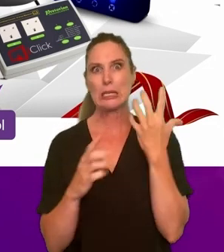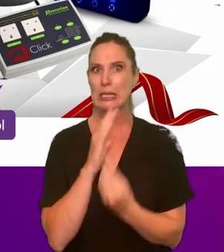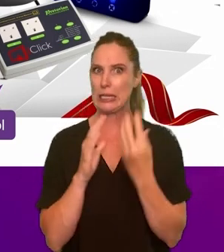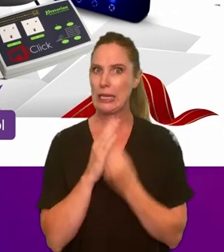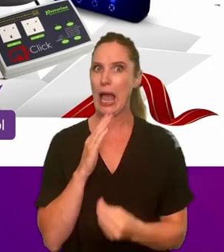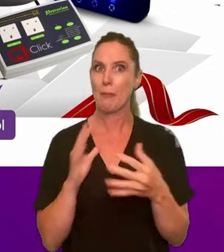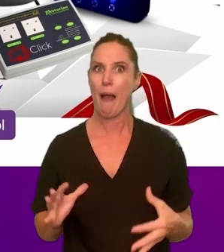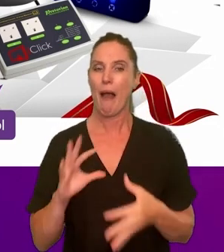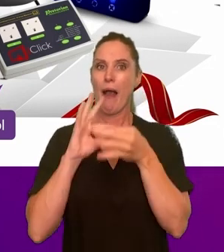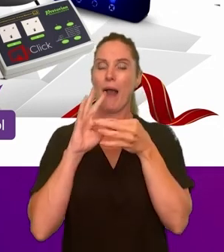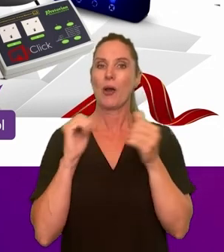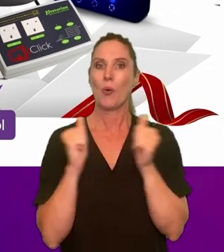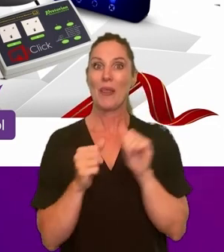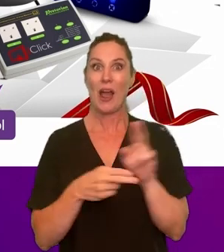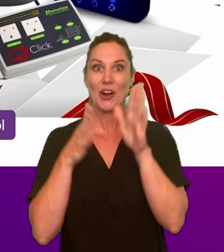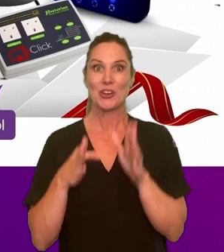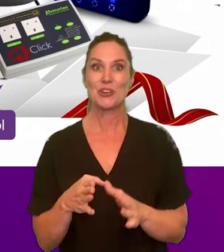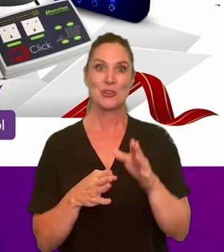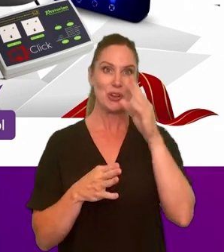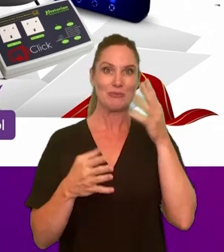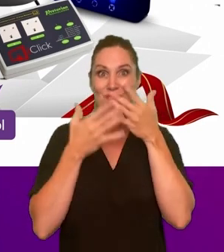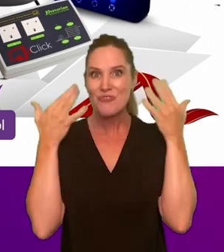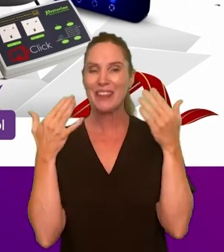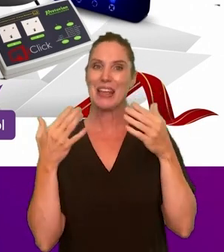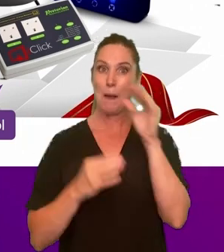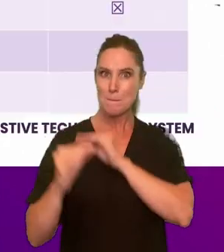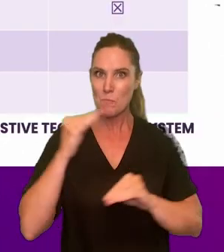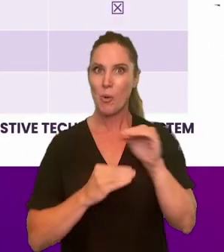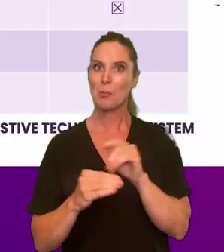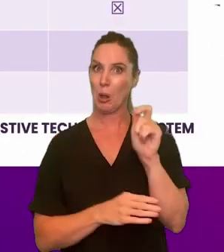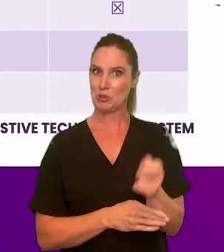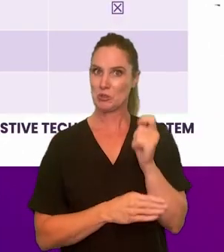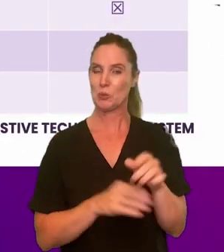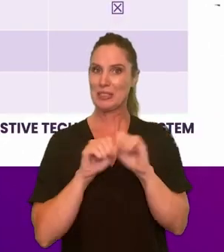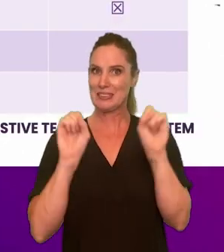with our user-friendly, portable Think2Switch system. Unlike existing middleware solutions